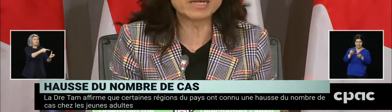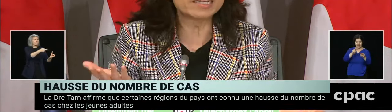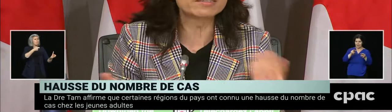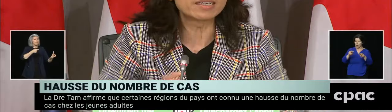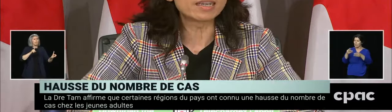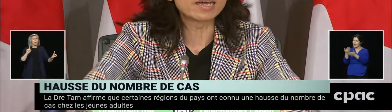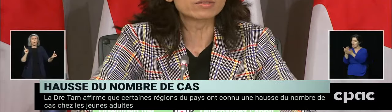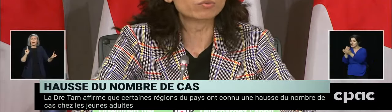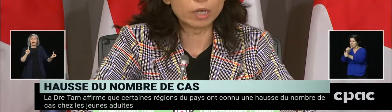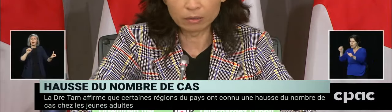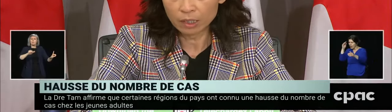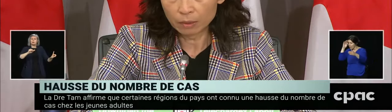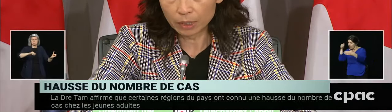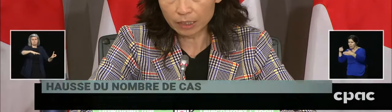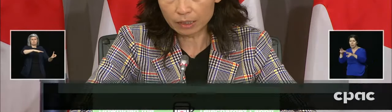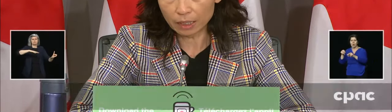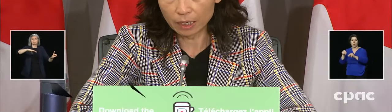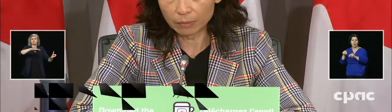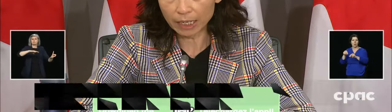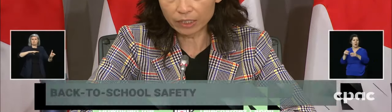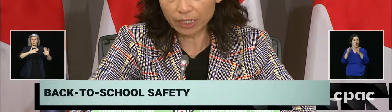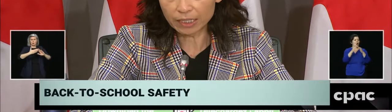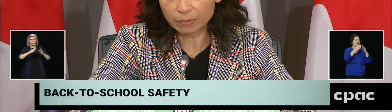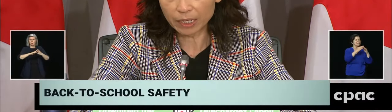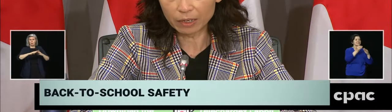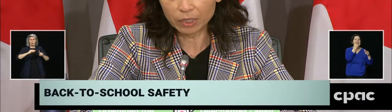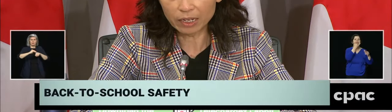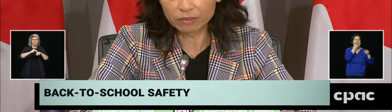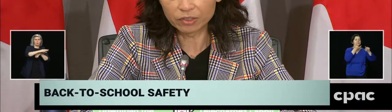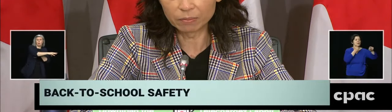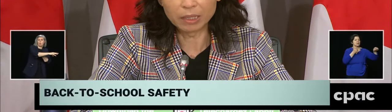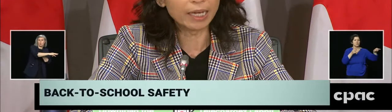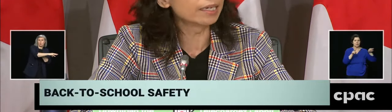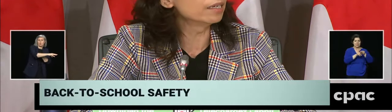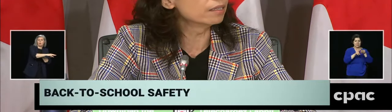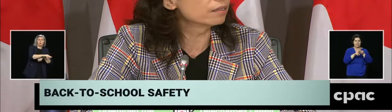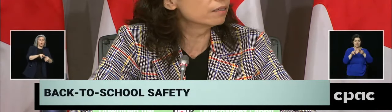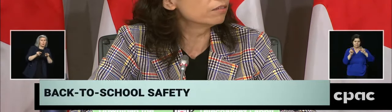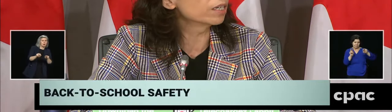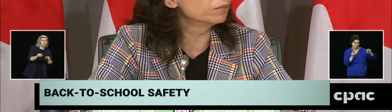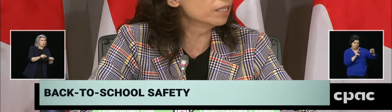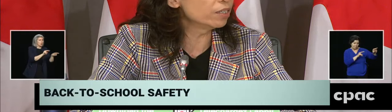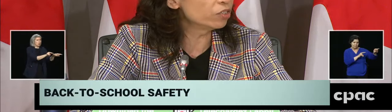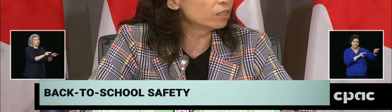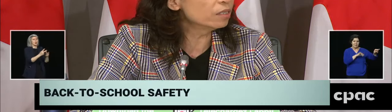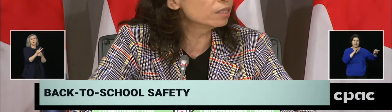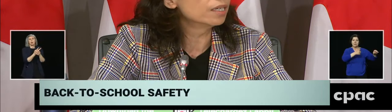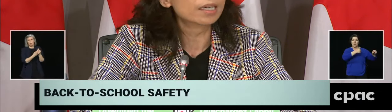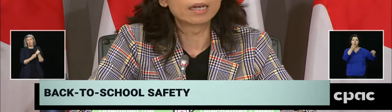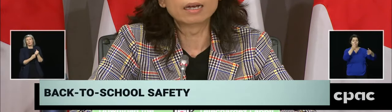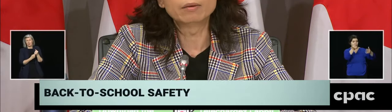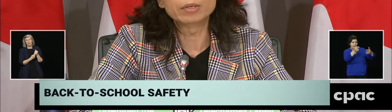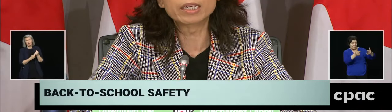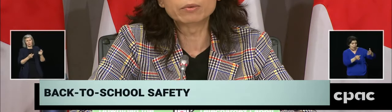TRANSMISSION SITES IN ORDER TO PROTECT THE RETURN TO SCHOOL. SO THEY'LL BE BALANCING THAT AS